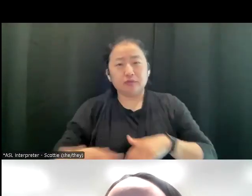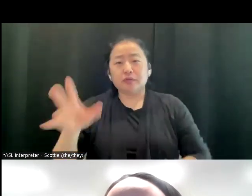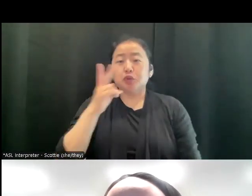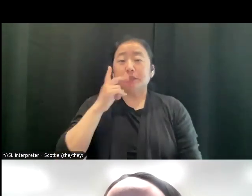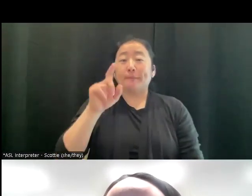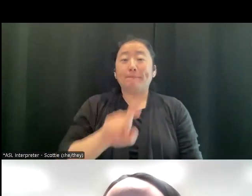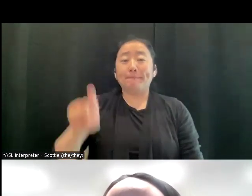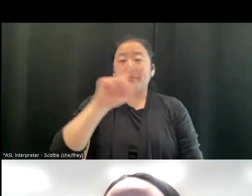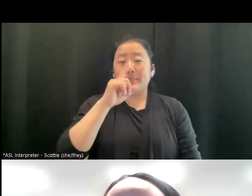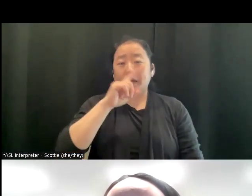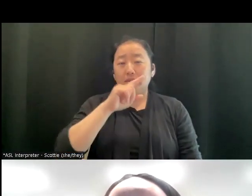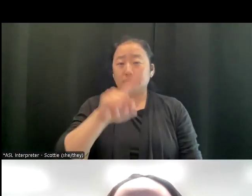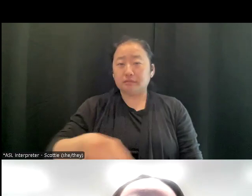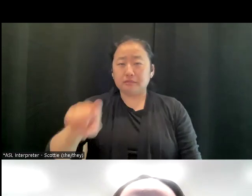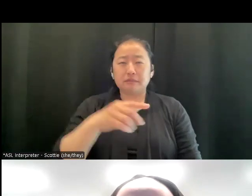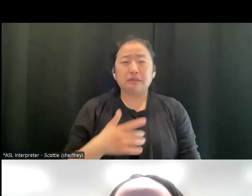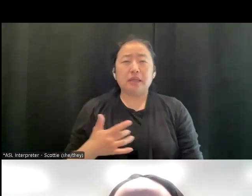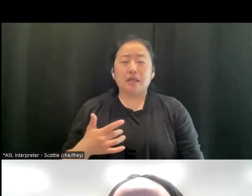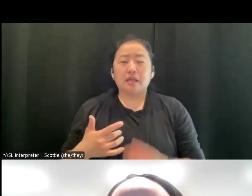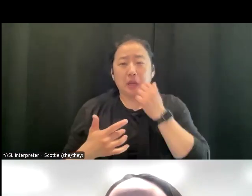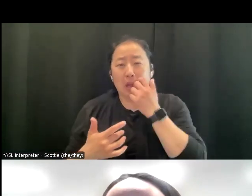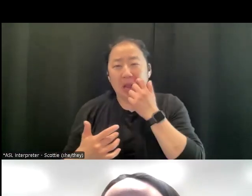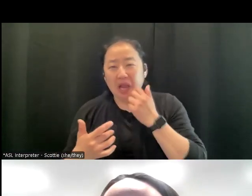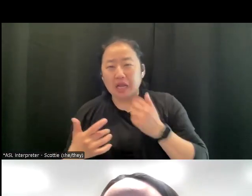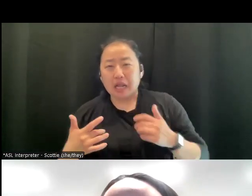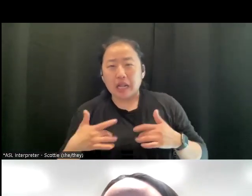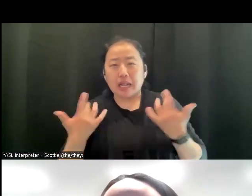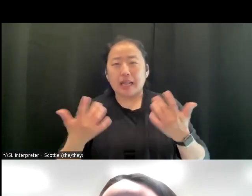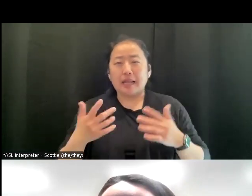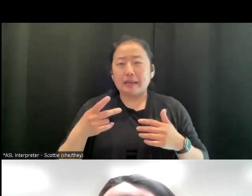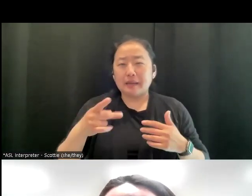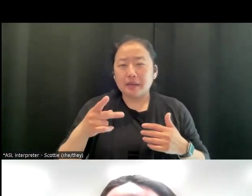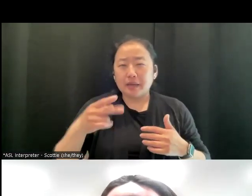this area through -- probably can't see Hamilton, Franklin, Essex County, that is